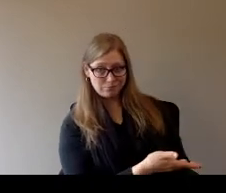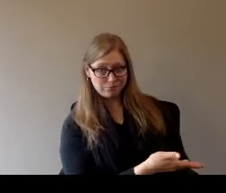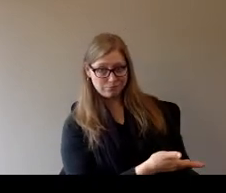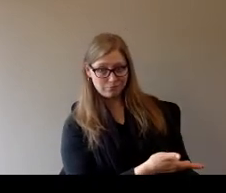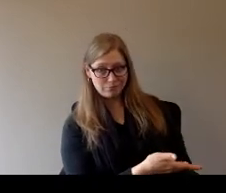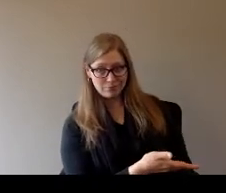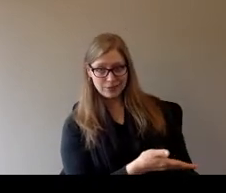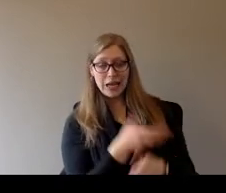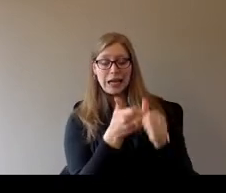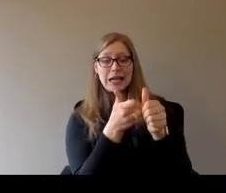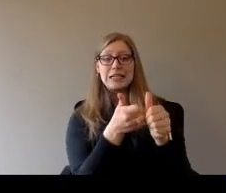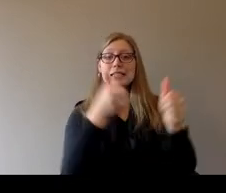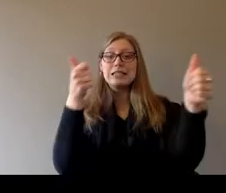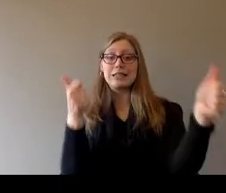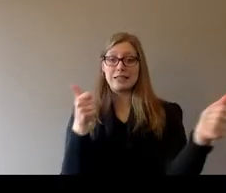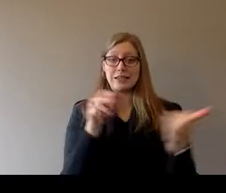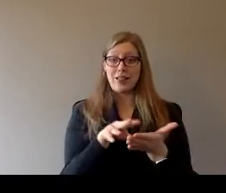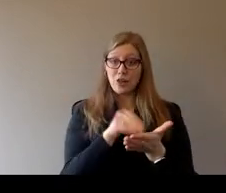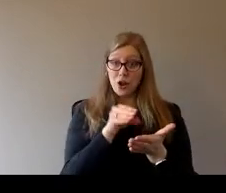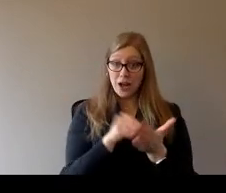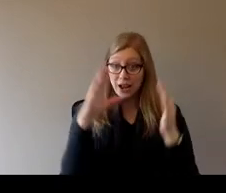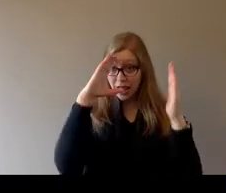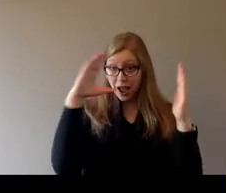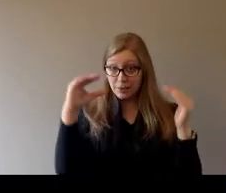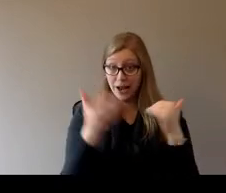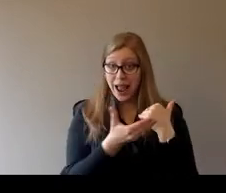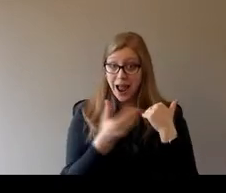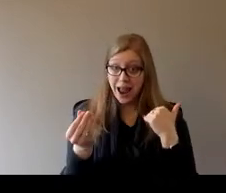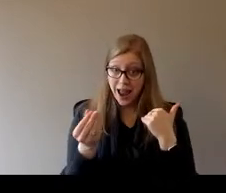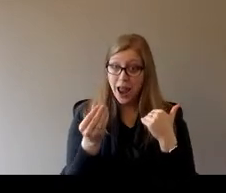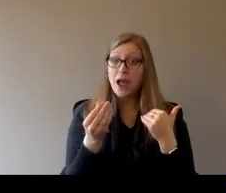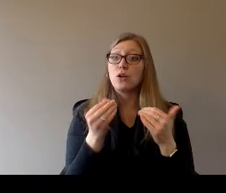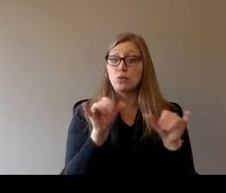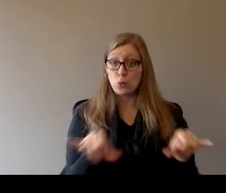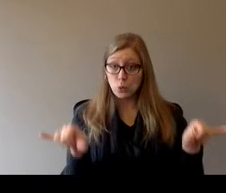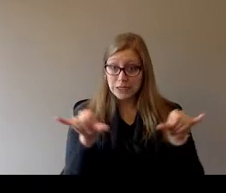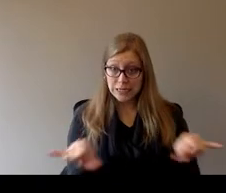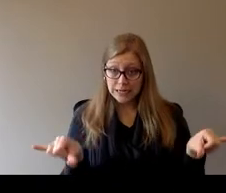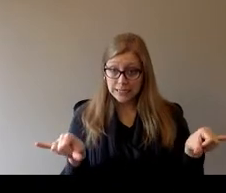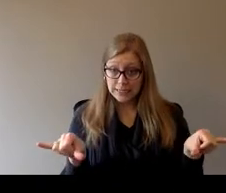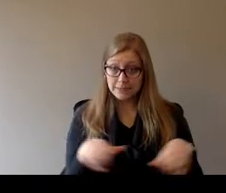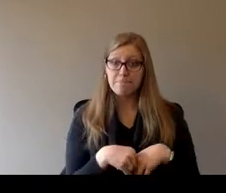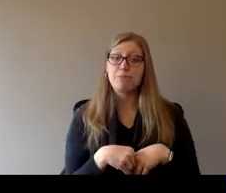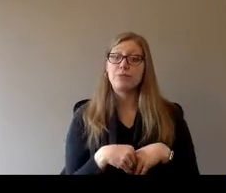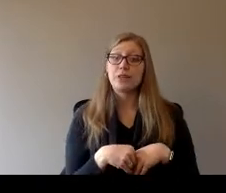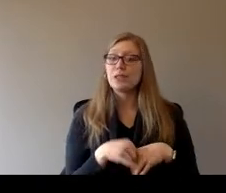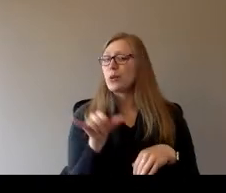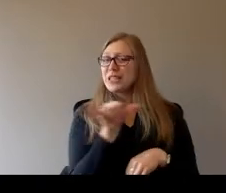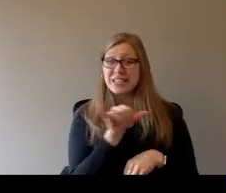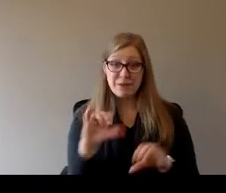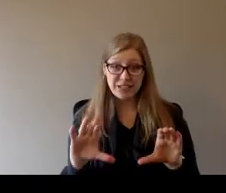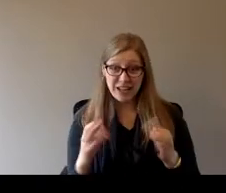We're going to, just like we did in class, we're going to read this goal out loud together.